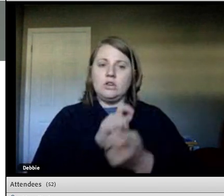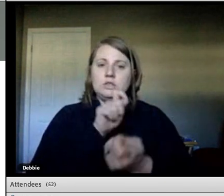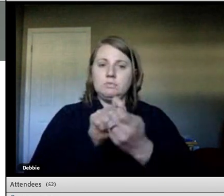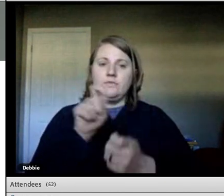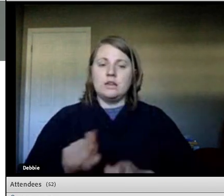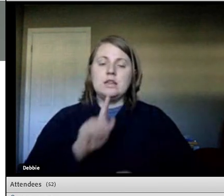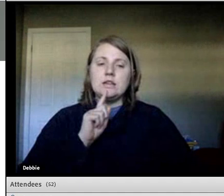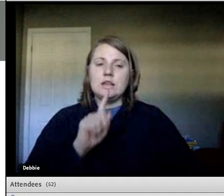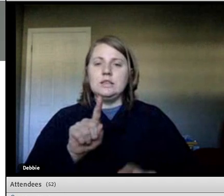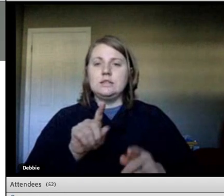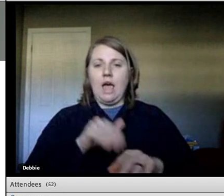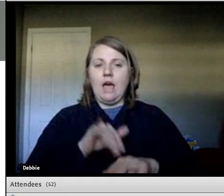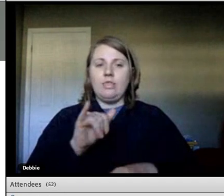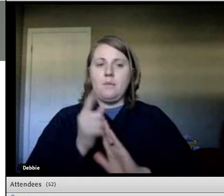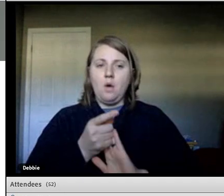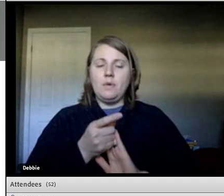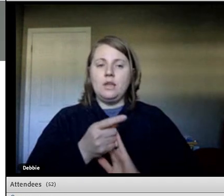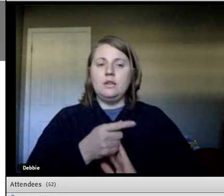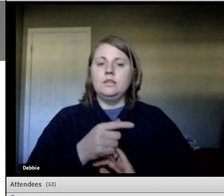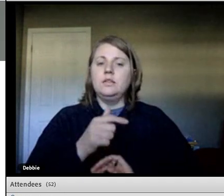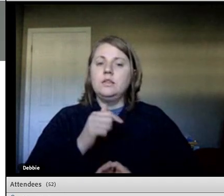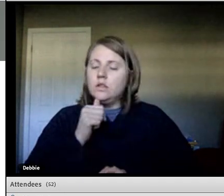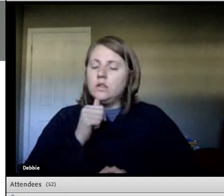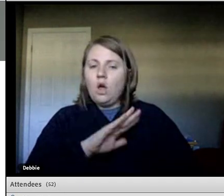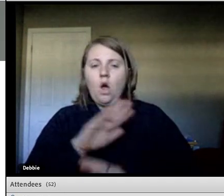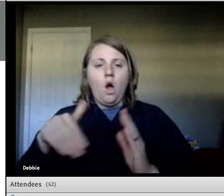I would not say one is better than the other, but I would say you're going to have to kind of toggle